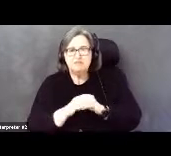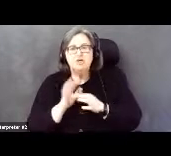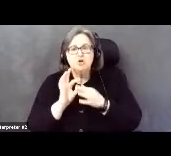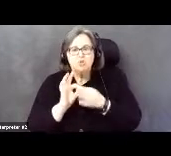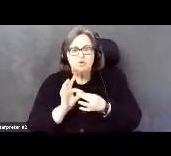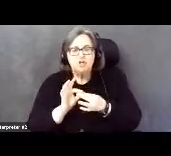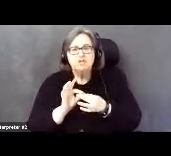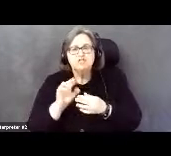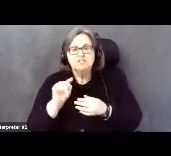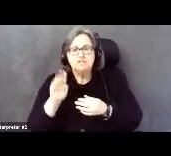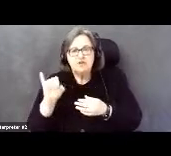the injury with resource facilitation